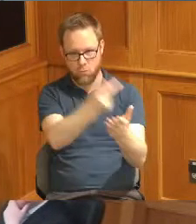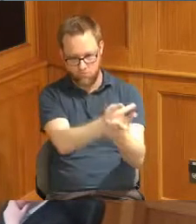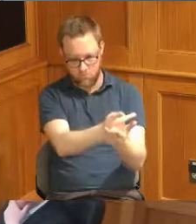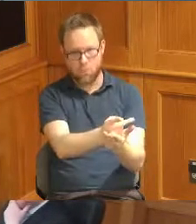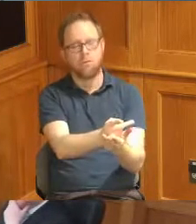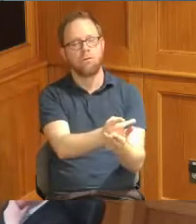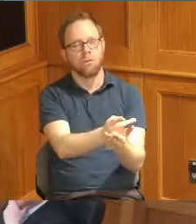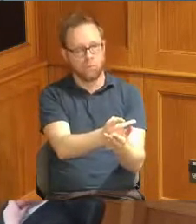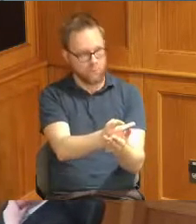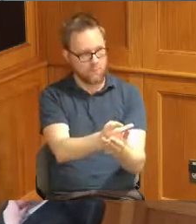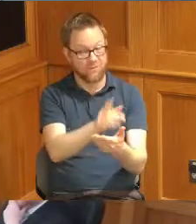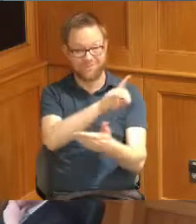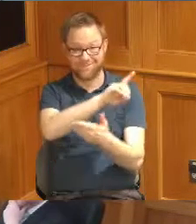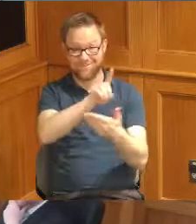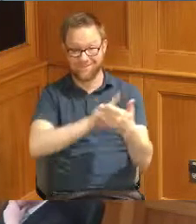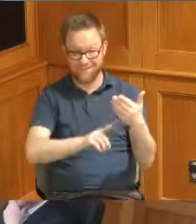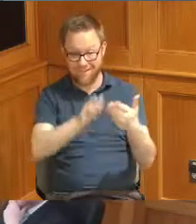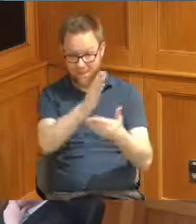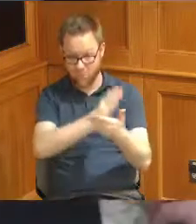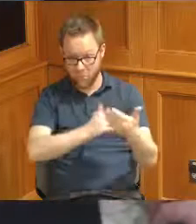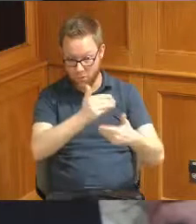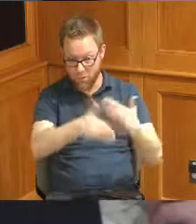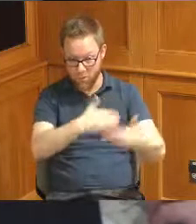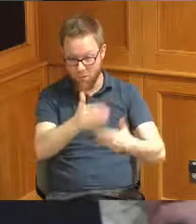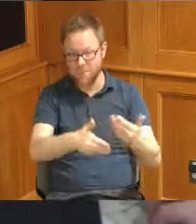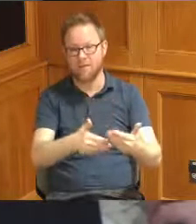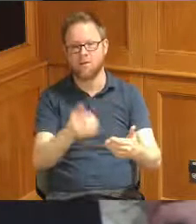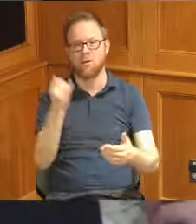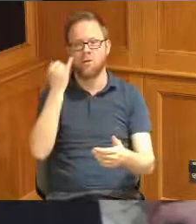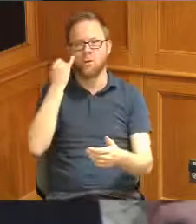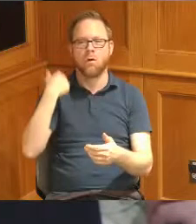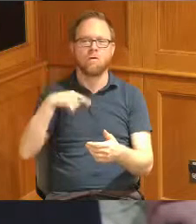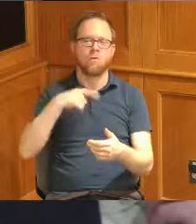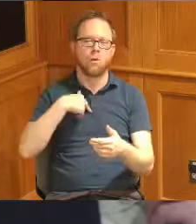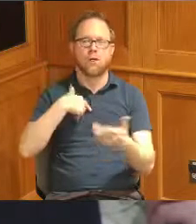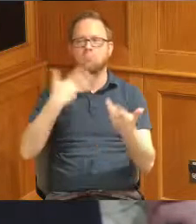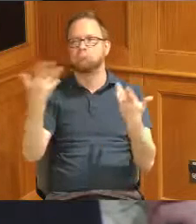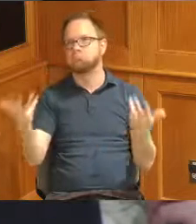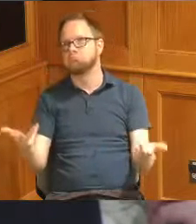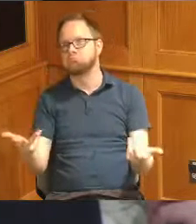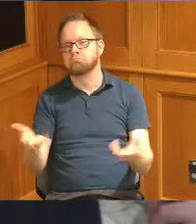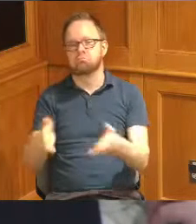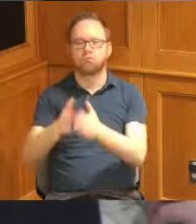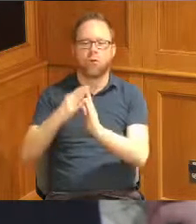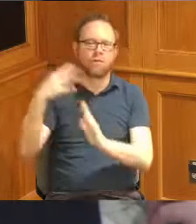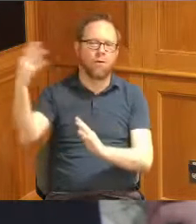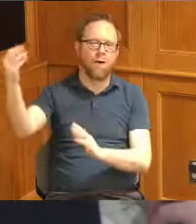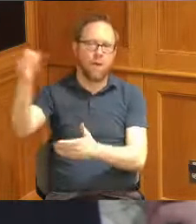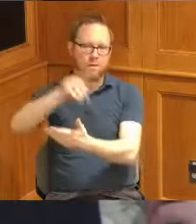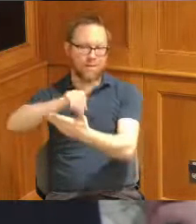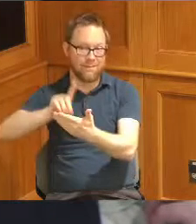time the the design is fun if we were to be going out for an outside design that would come back